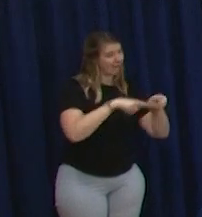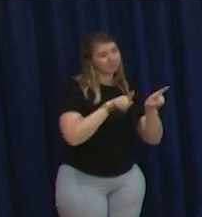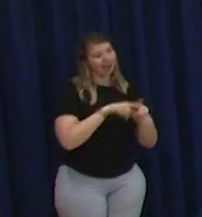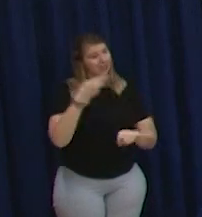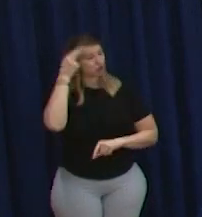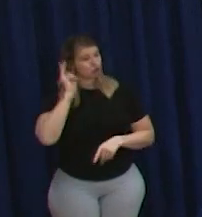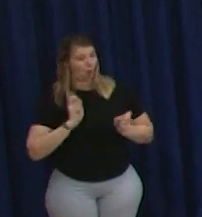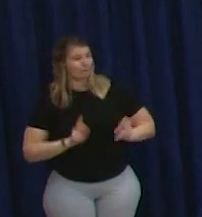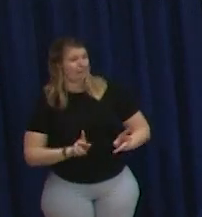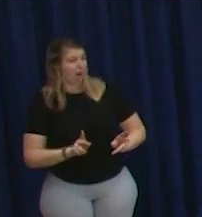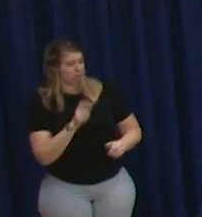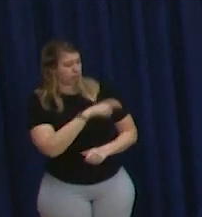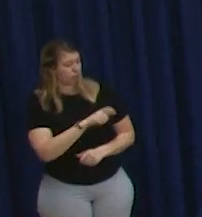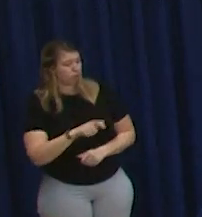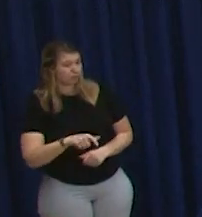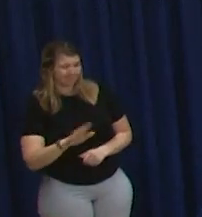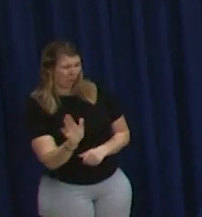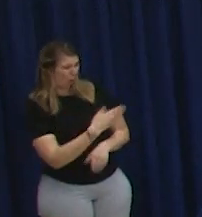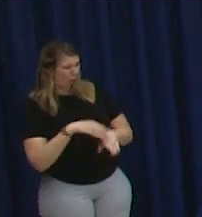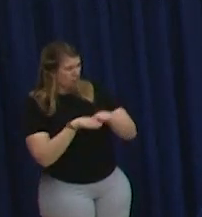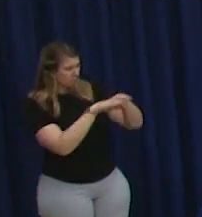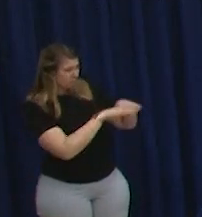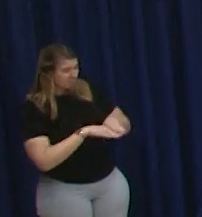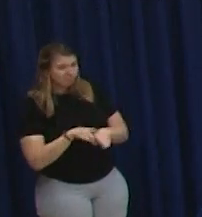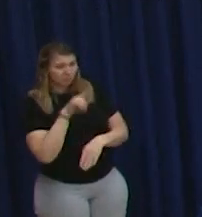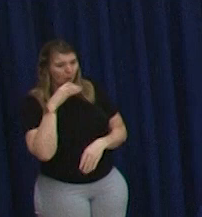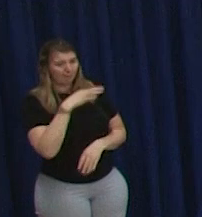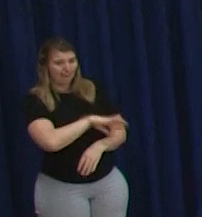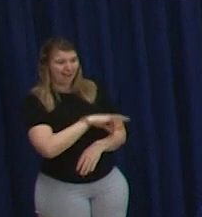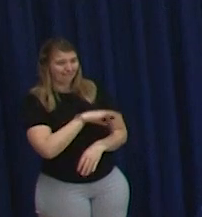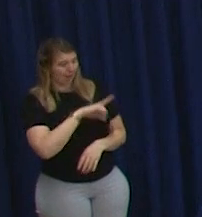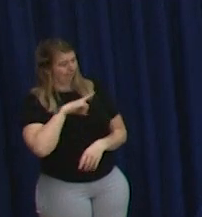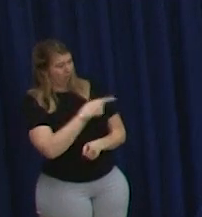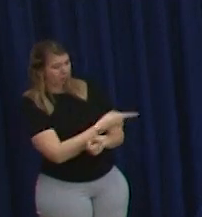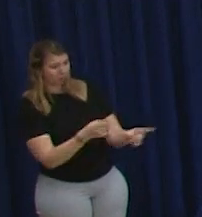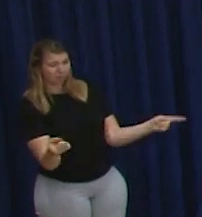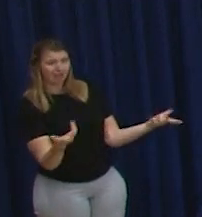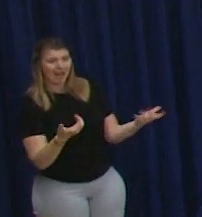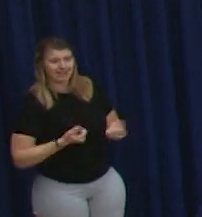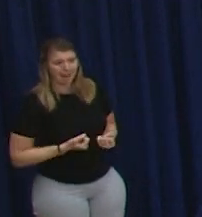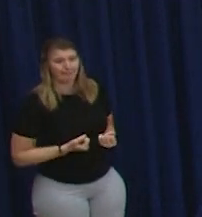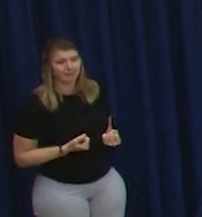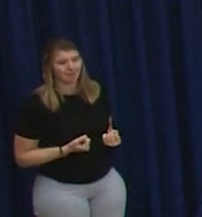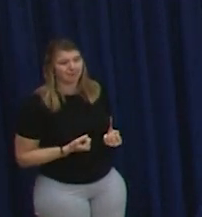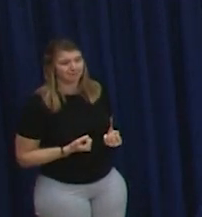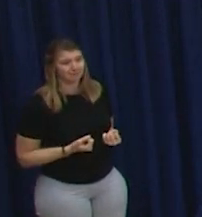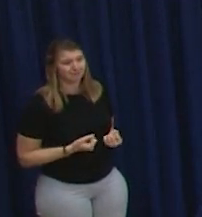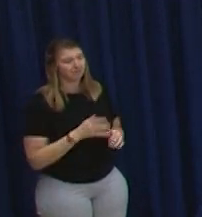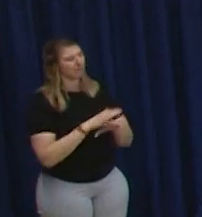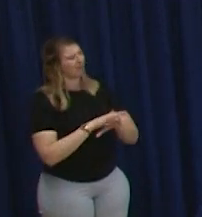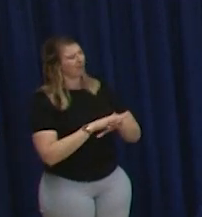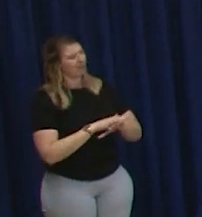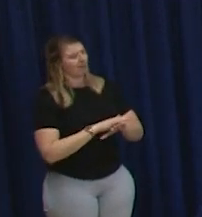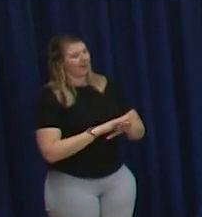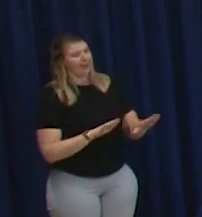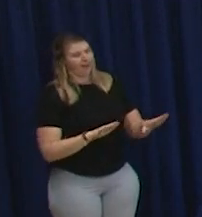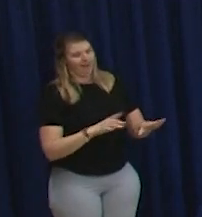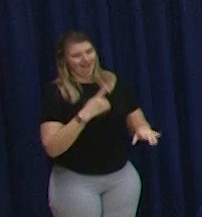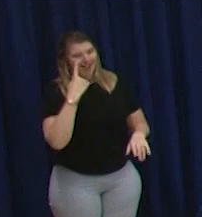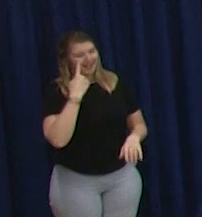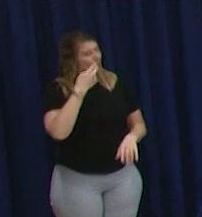all of them, to be accepted. I'm not suggesting that students get, neurodiverse students, ADHD in